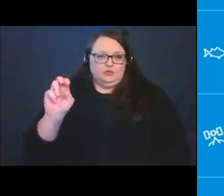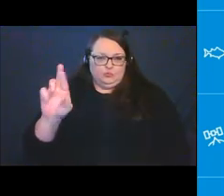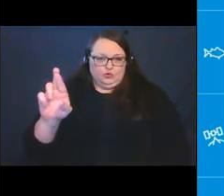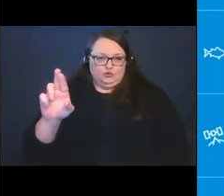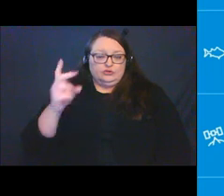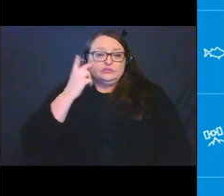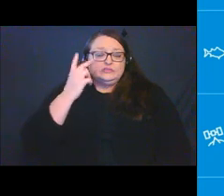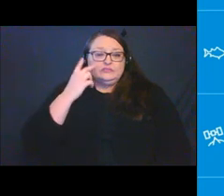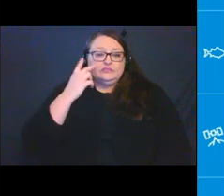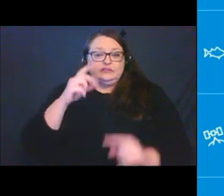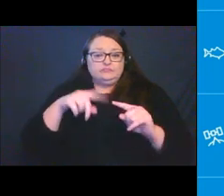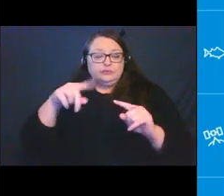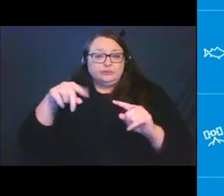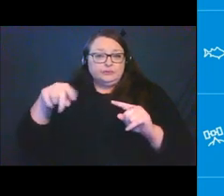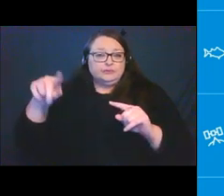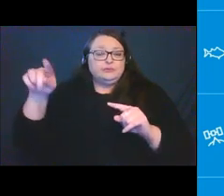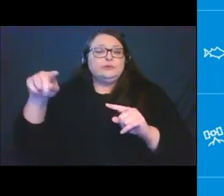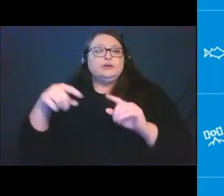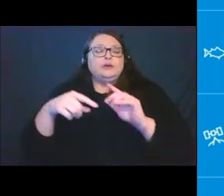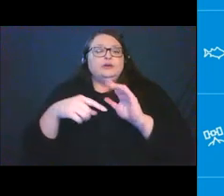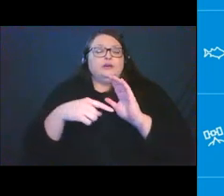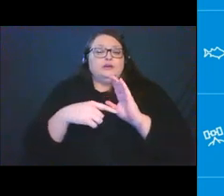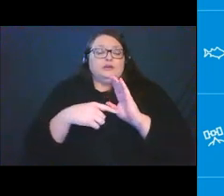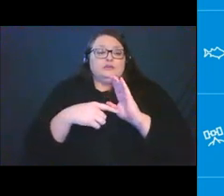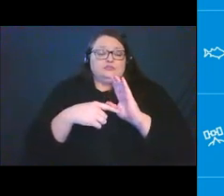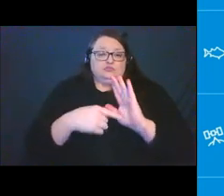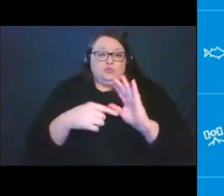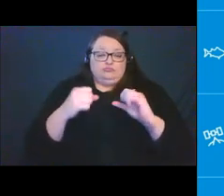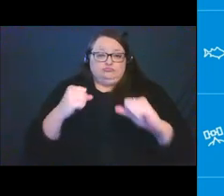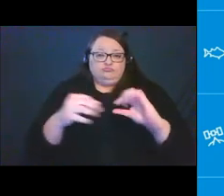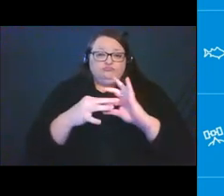showing a strong relationship between daily values of HeatRisk and the number of heat-related